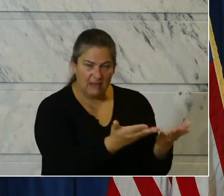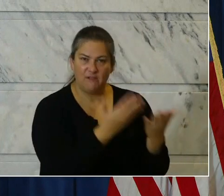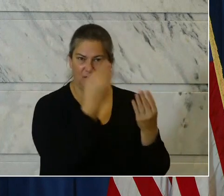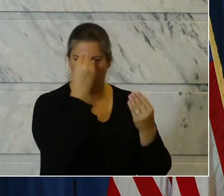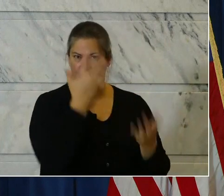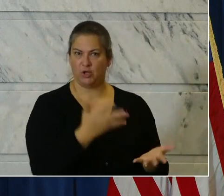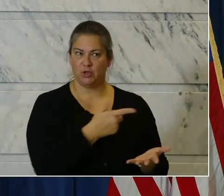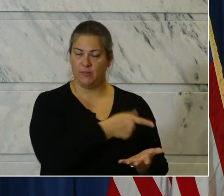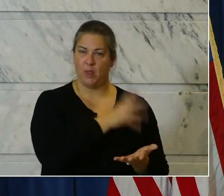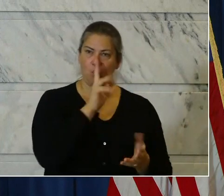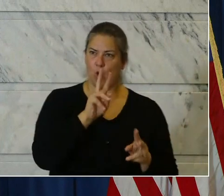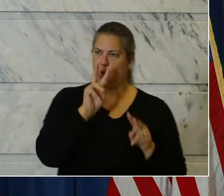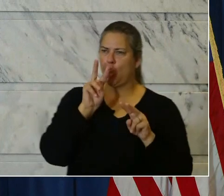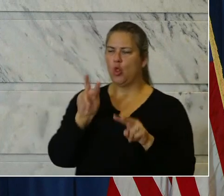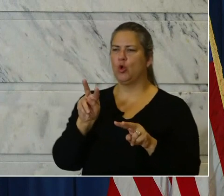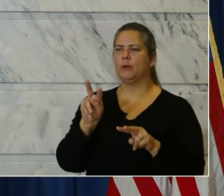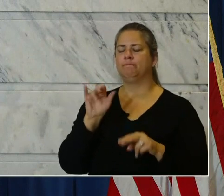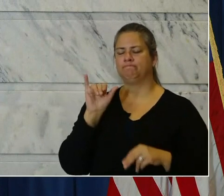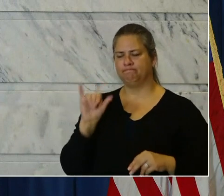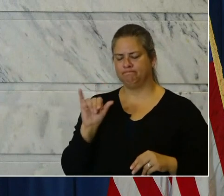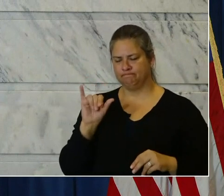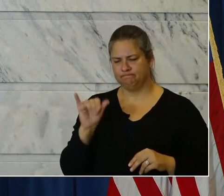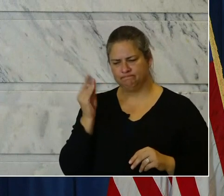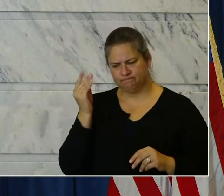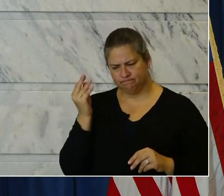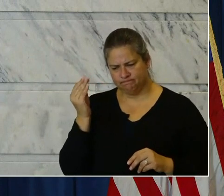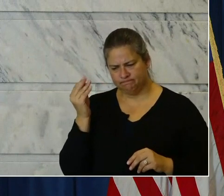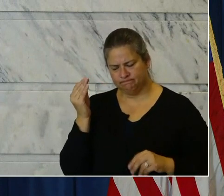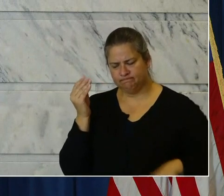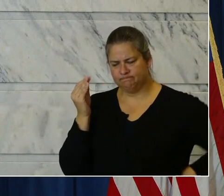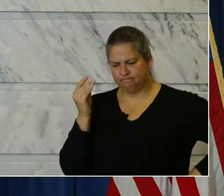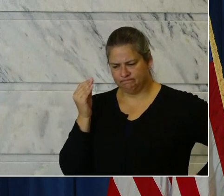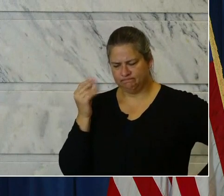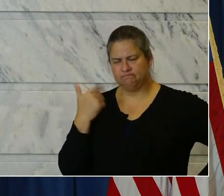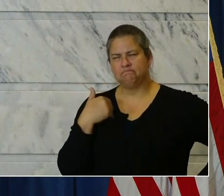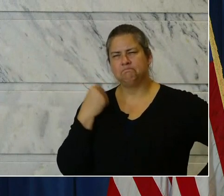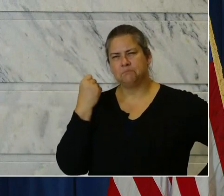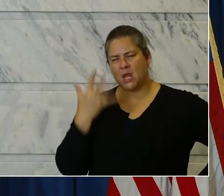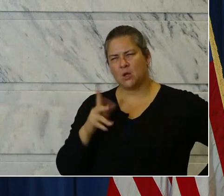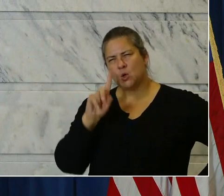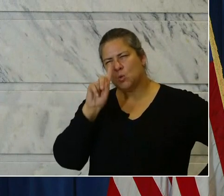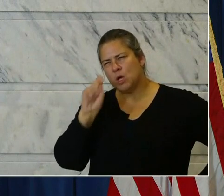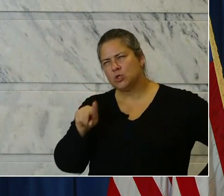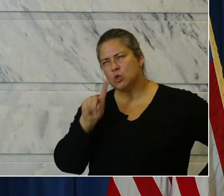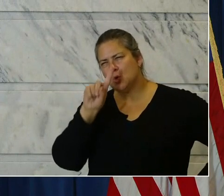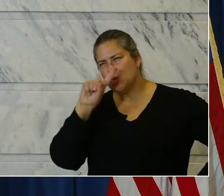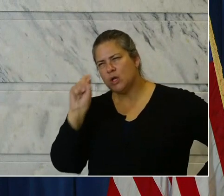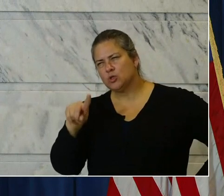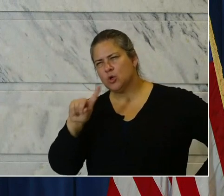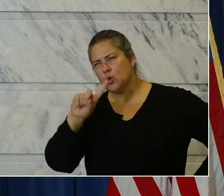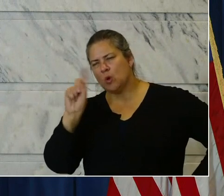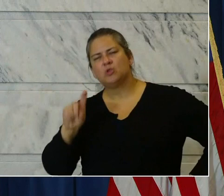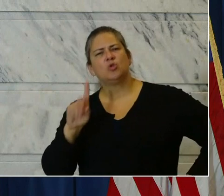WE'RE GONNA IS HAPPENS YOU ACTUALLY PEOPLE IN FROM. I THINK THEY'RE GOING TO LOOK AT IT I THINK THEY'RE GONNA PROCESS IT- AND THEN I THINK